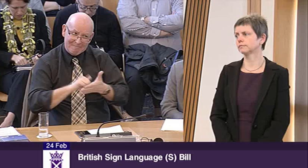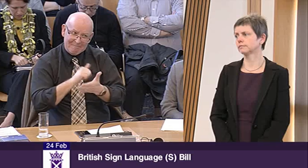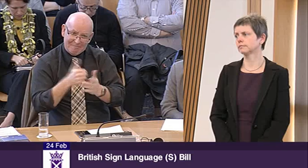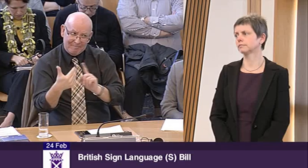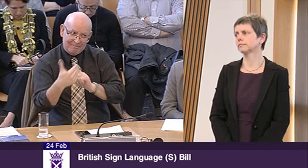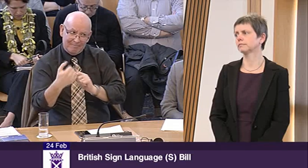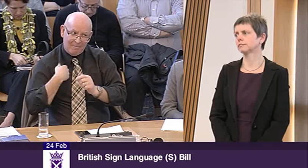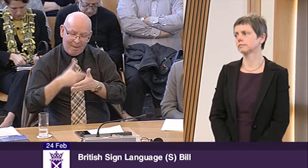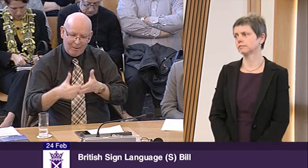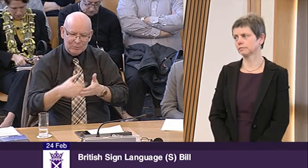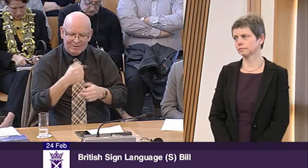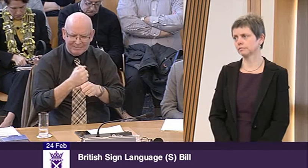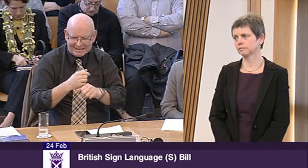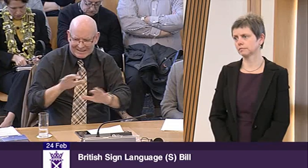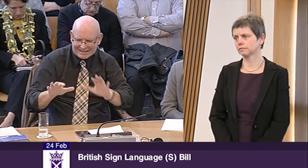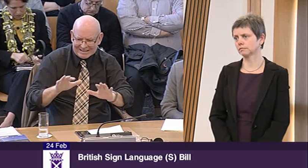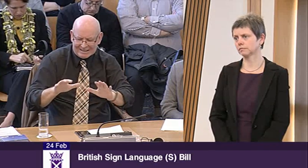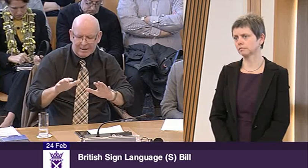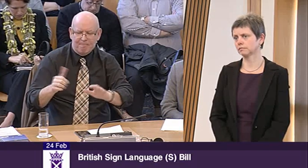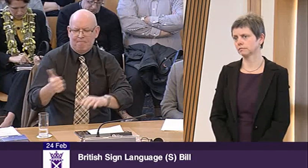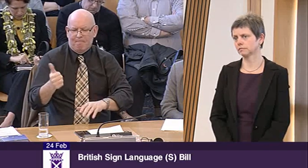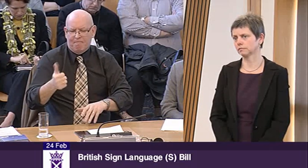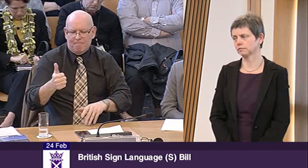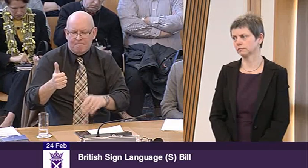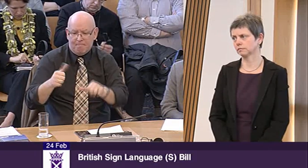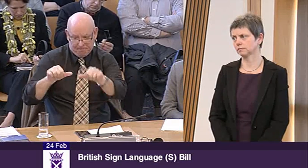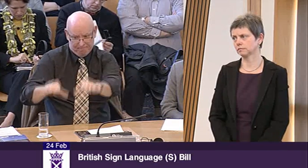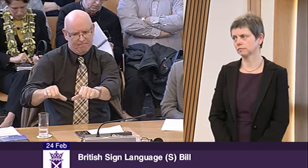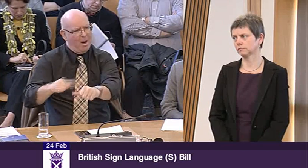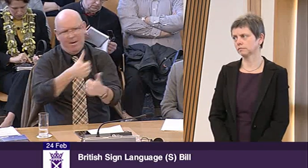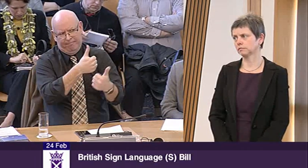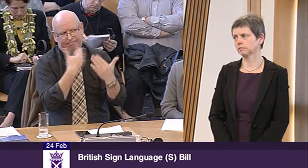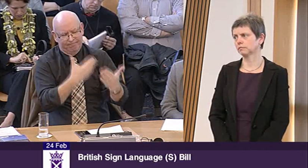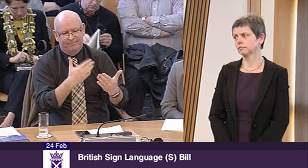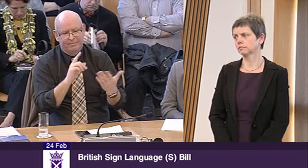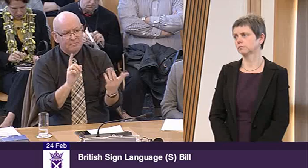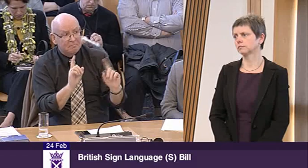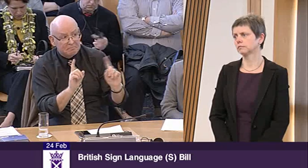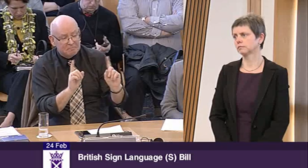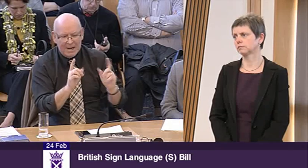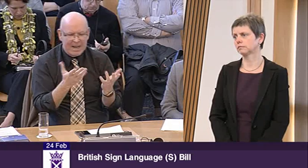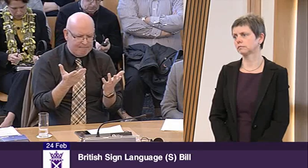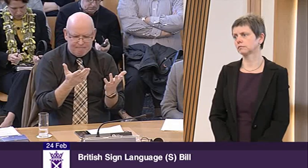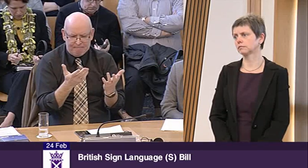time, but nothing has happened since then. There was a small pool of money and a very